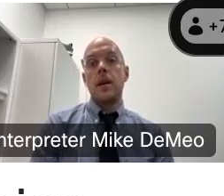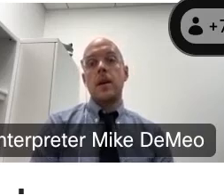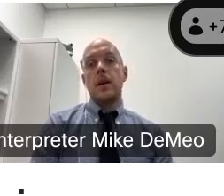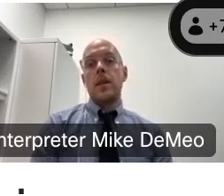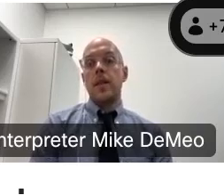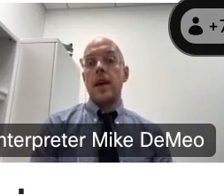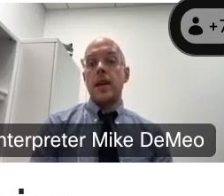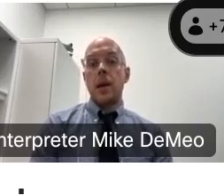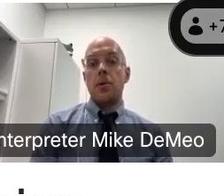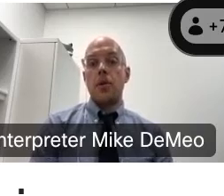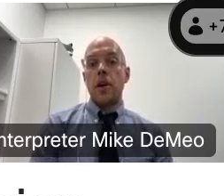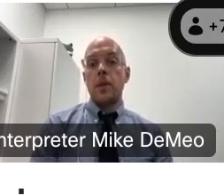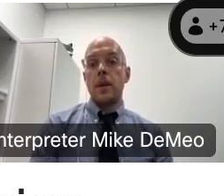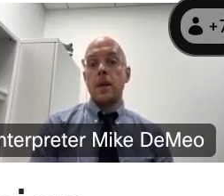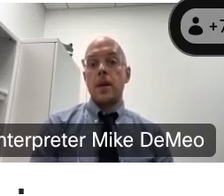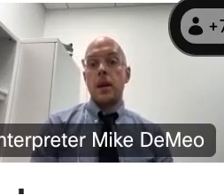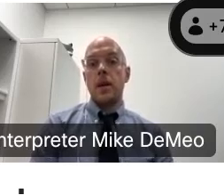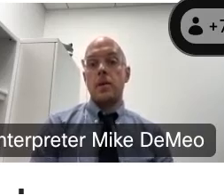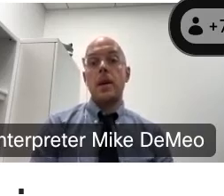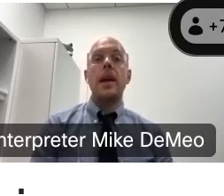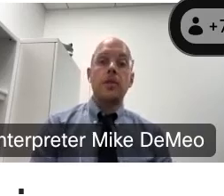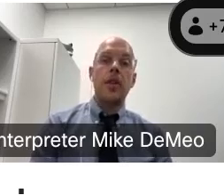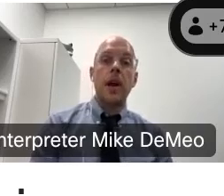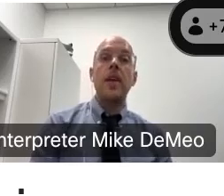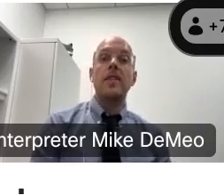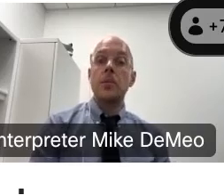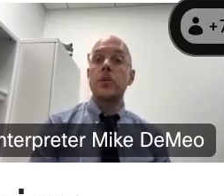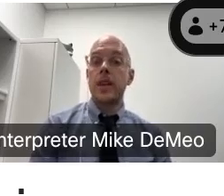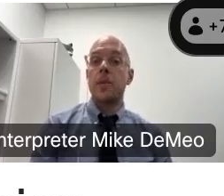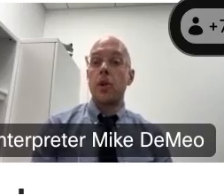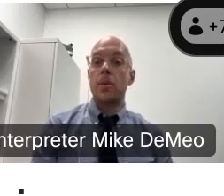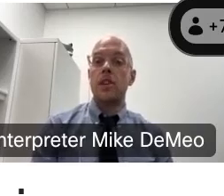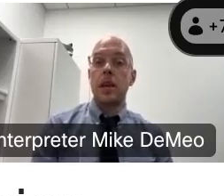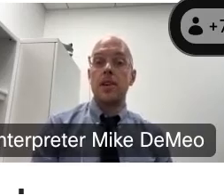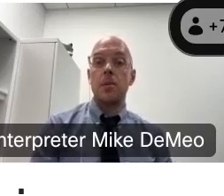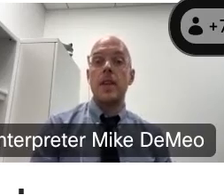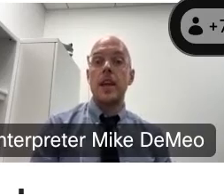then that programing, rather, and then subsequently that programing is made available on the internet.